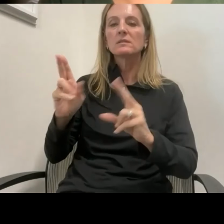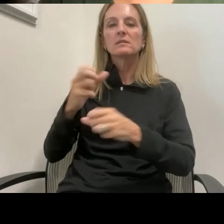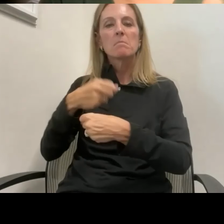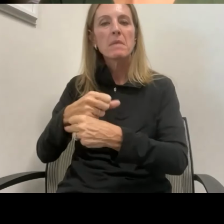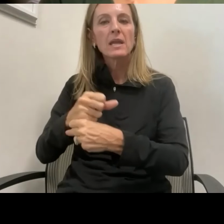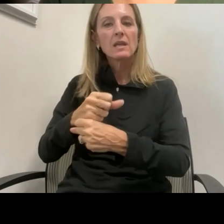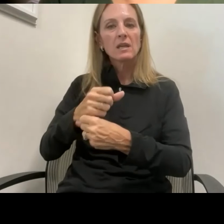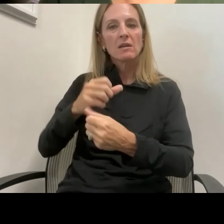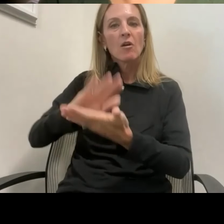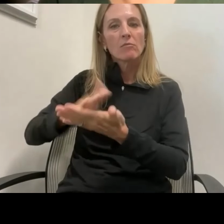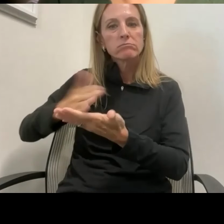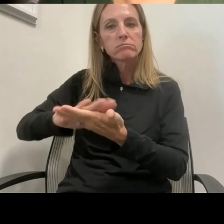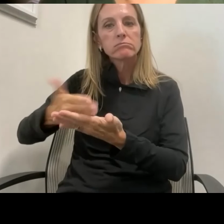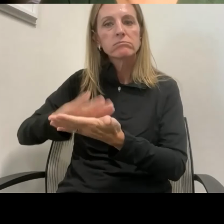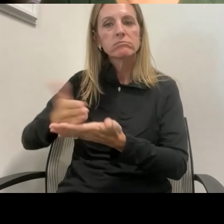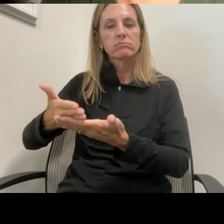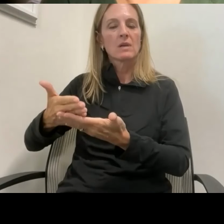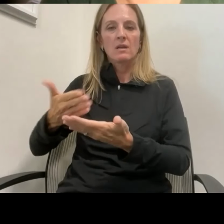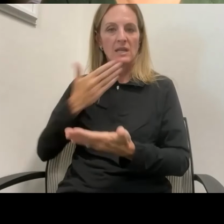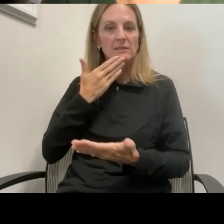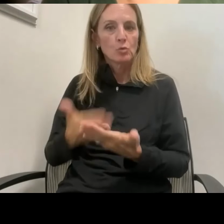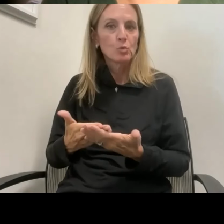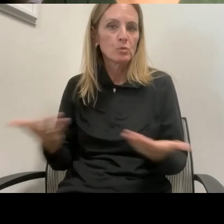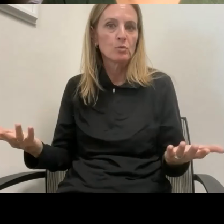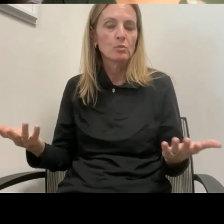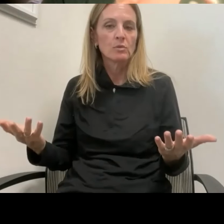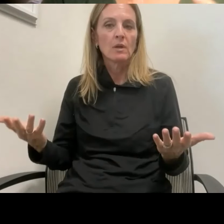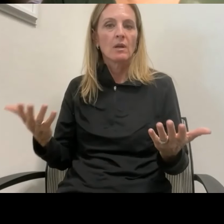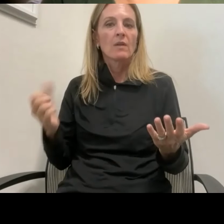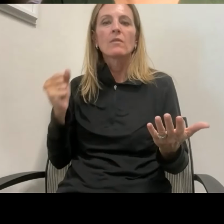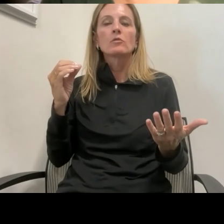there's so much goodness that comes from there and how that the outcome of eating